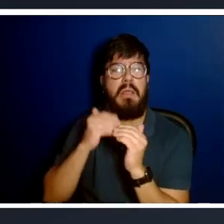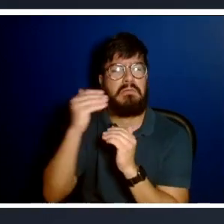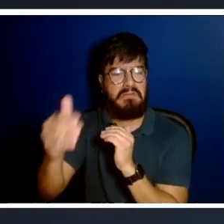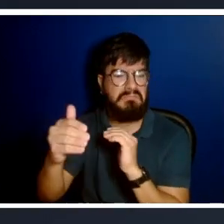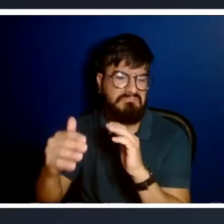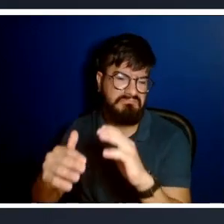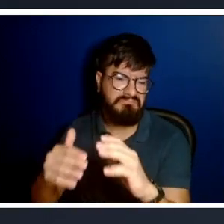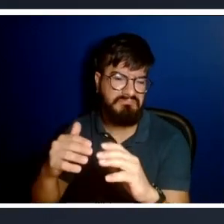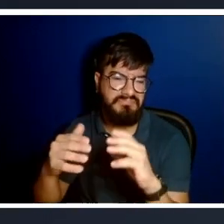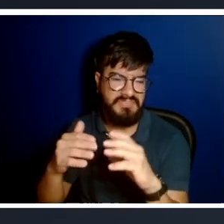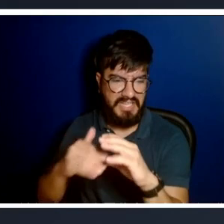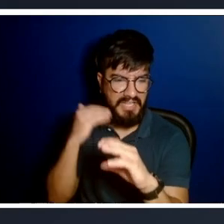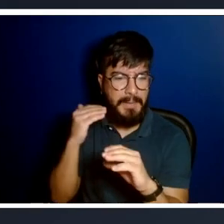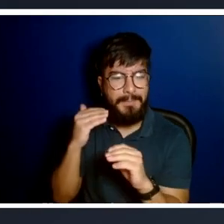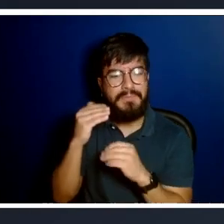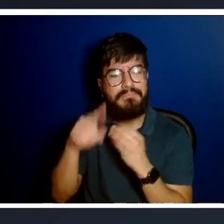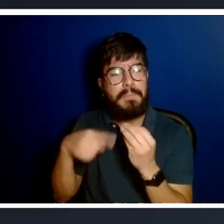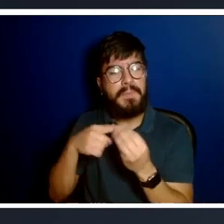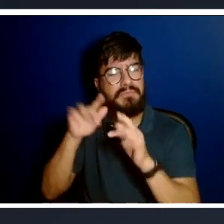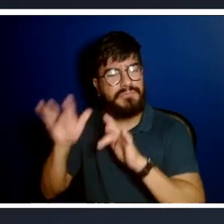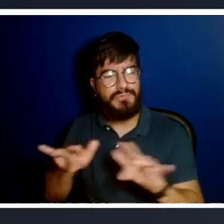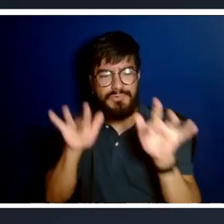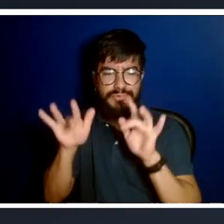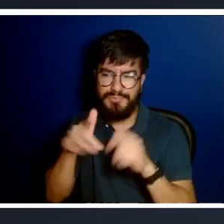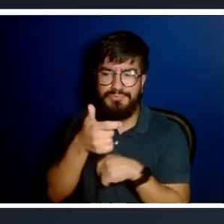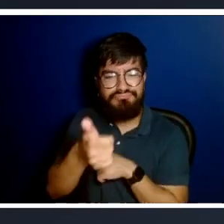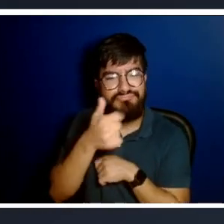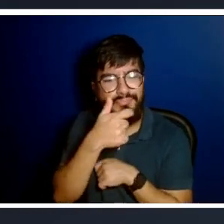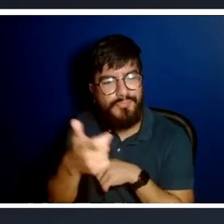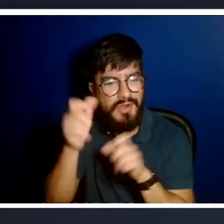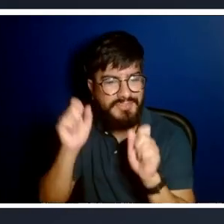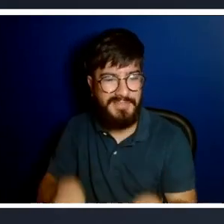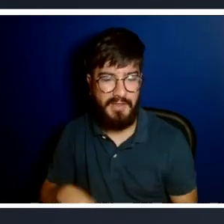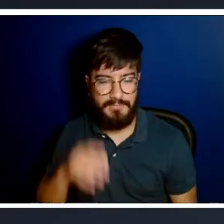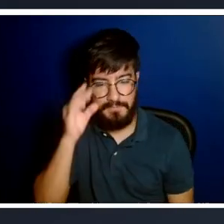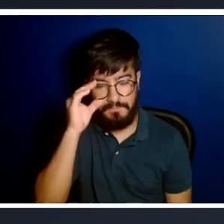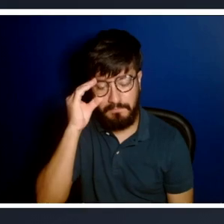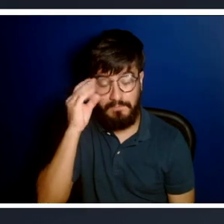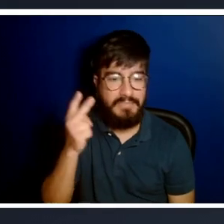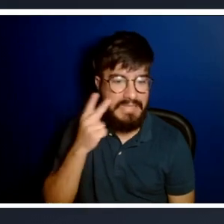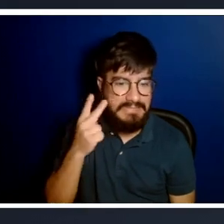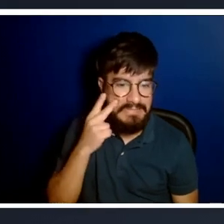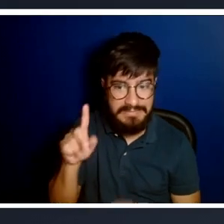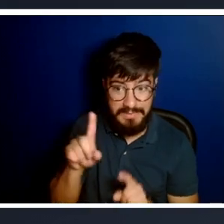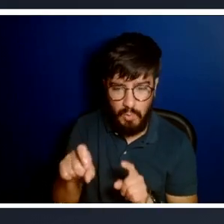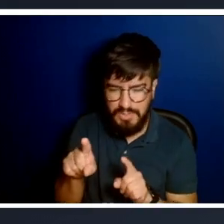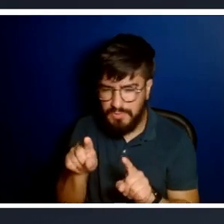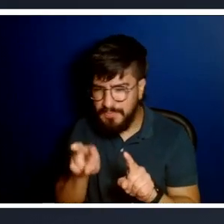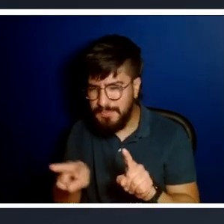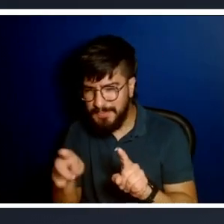Let's see. Might have time for one more. Oh I wanted to shout out to our head start programs.